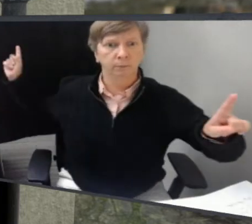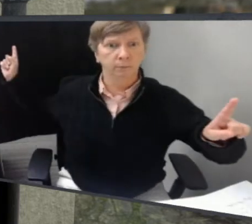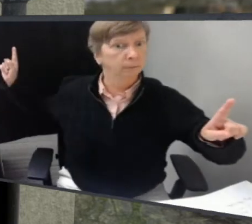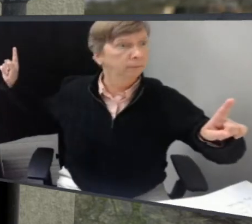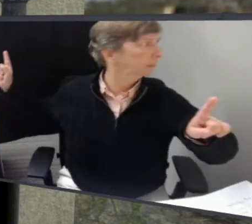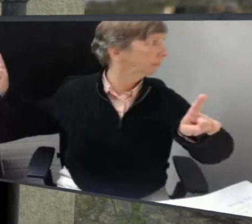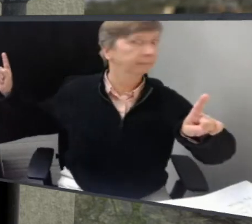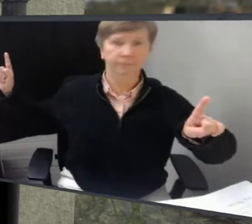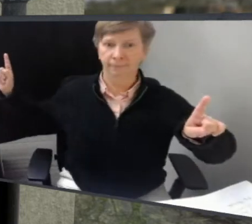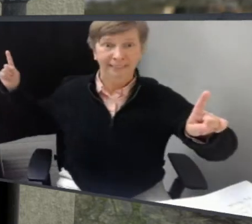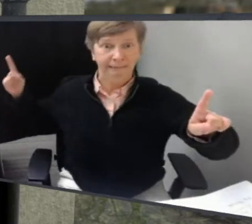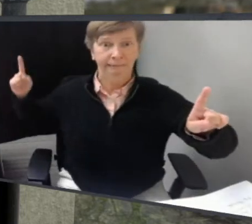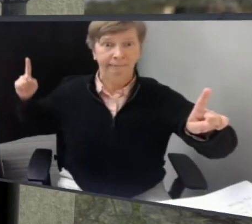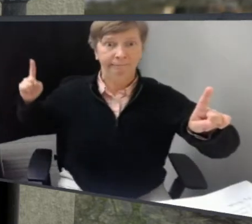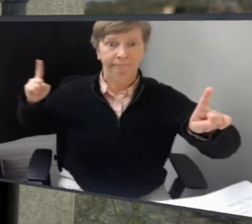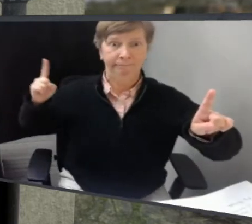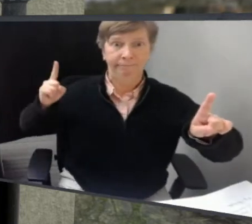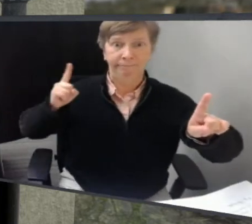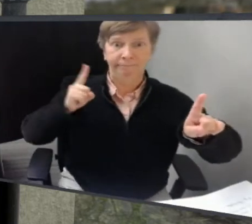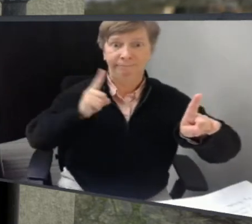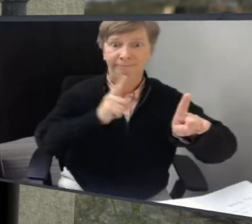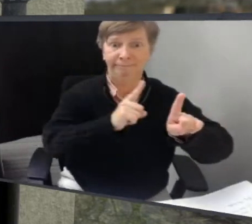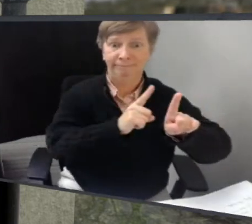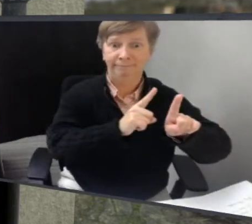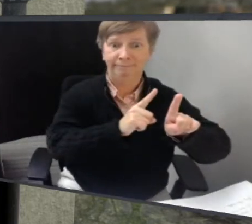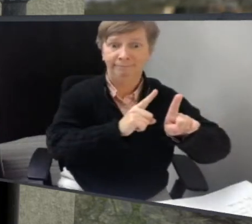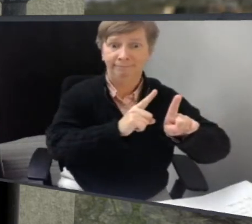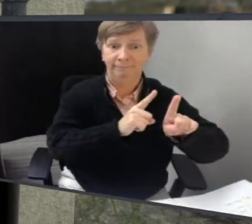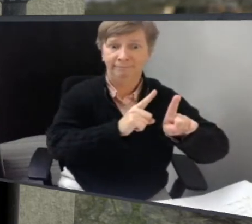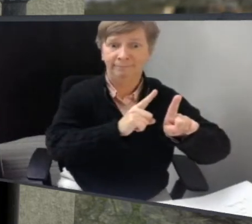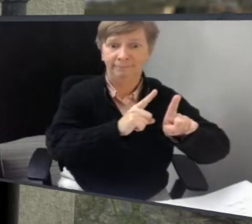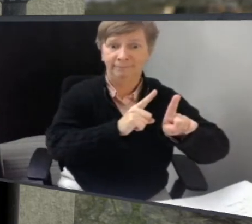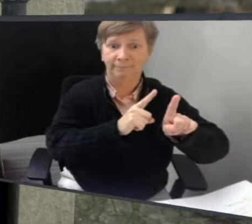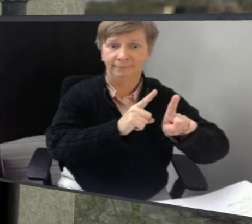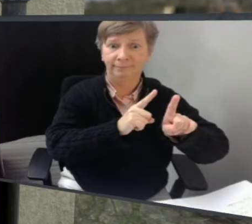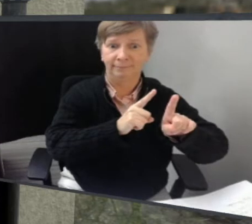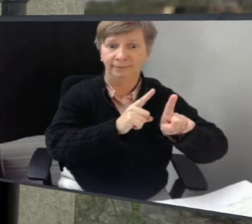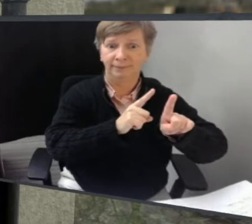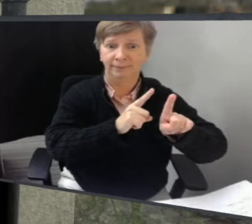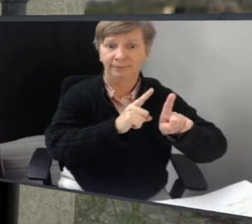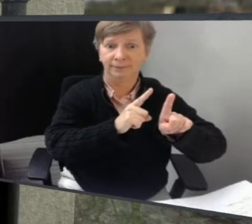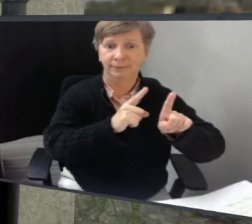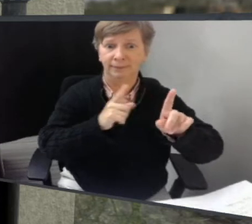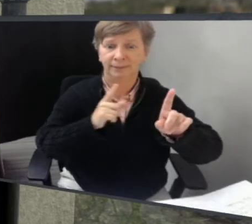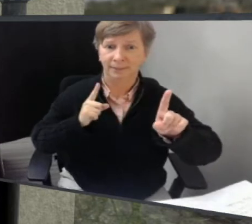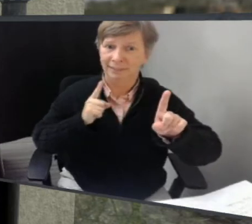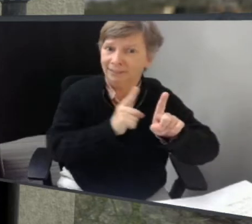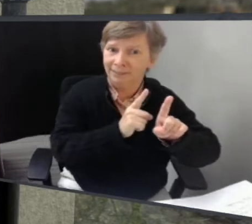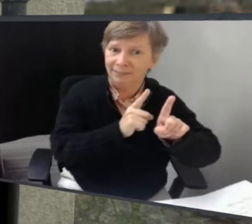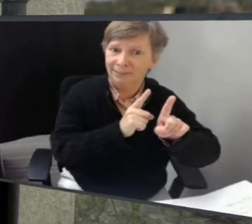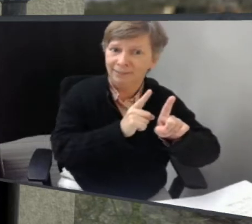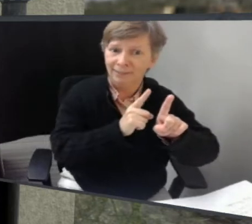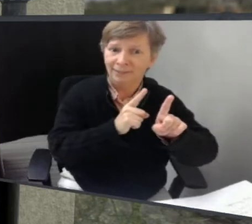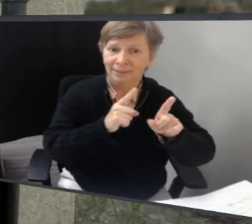Suppose I'm walking somewhere, and I start to walk to a different space, and the interpreter loses